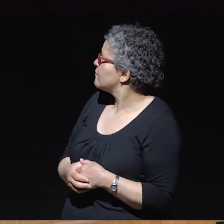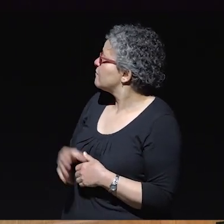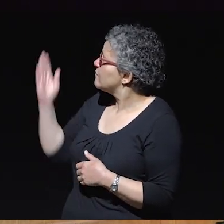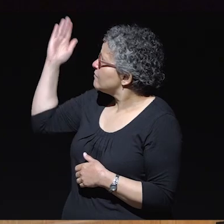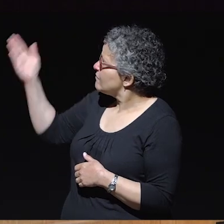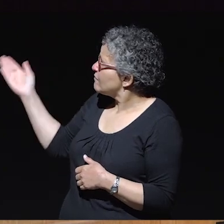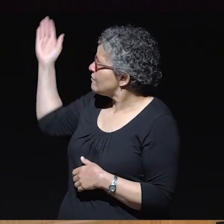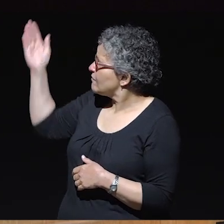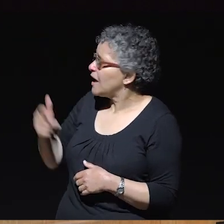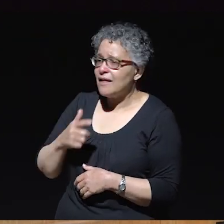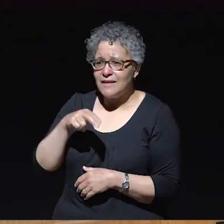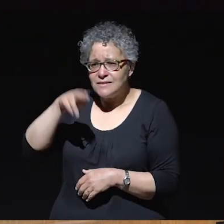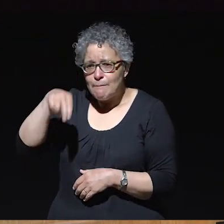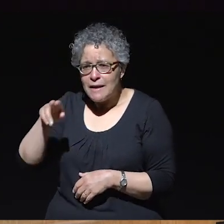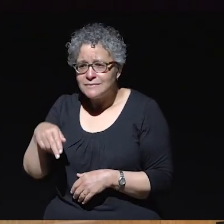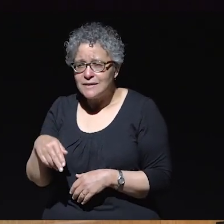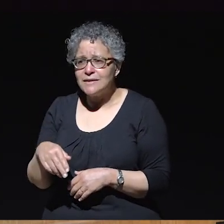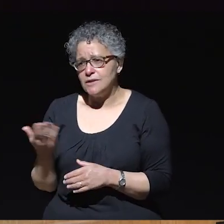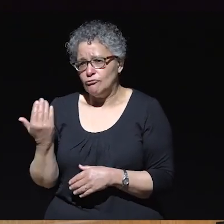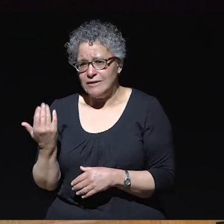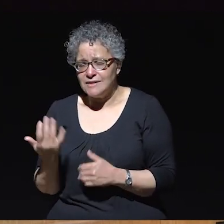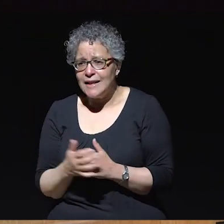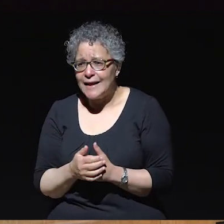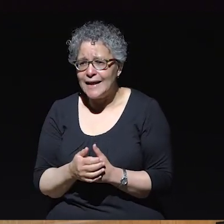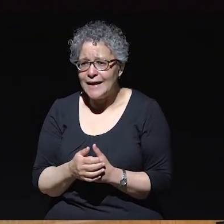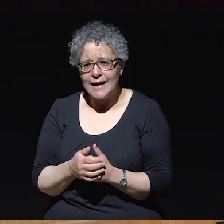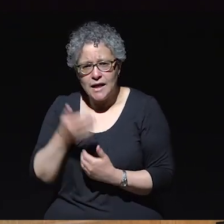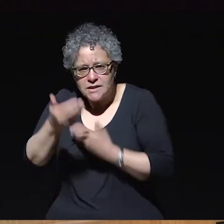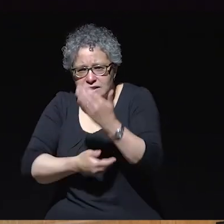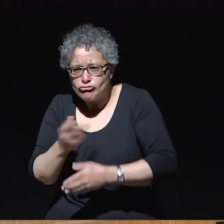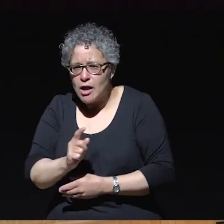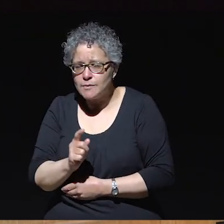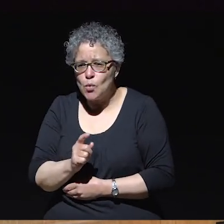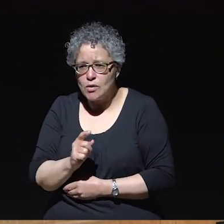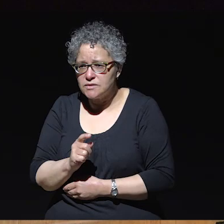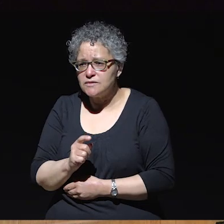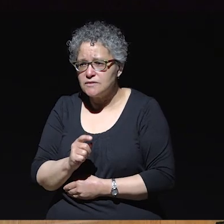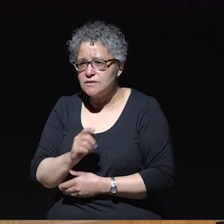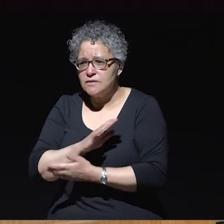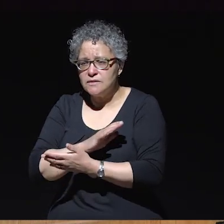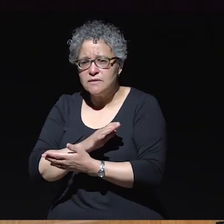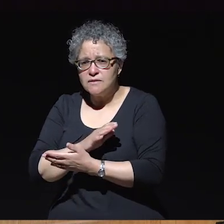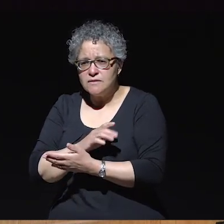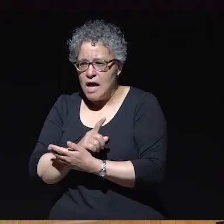has more recently been described as a response to a very famous portrait